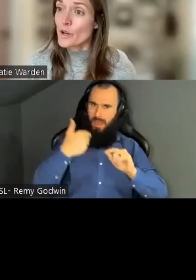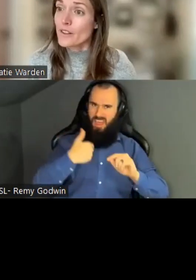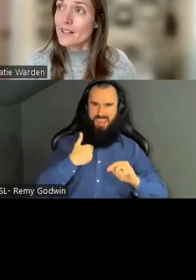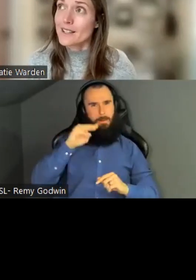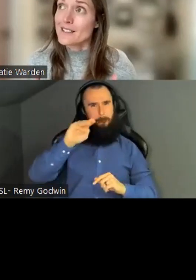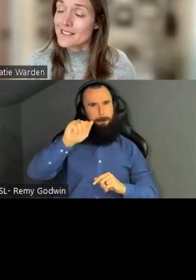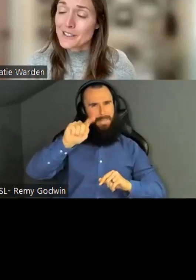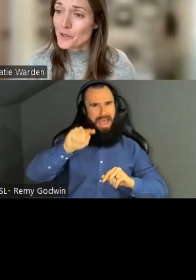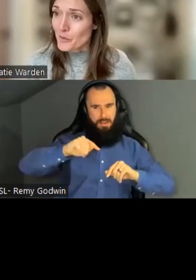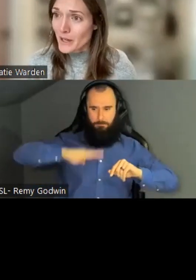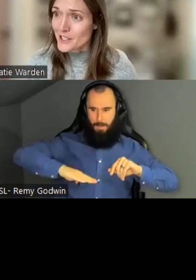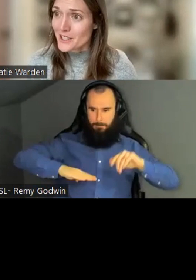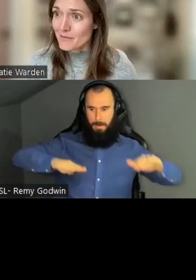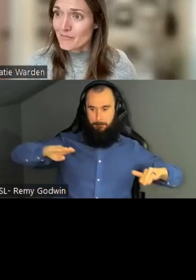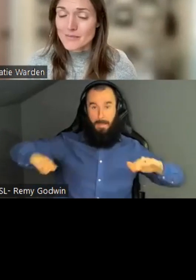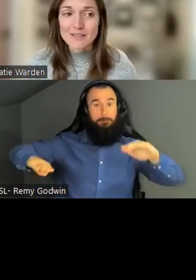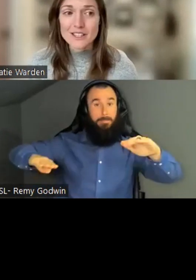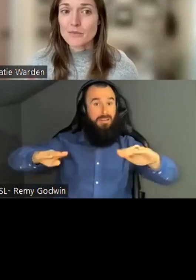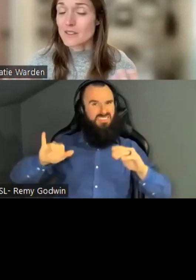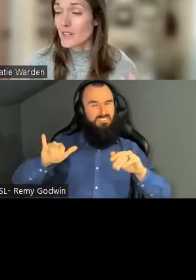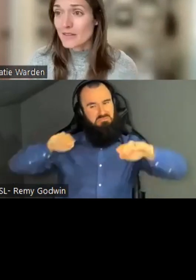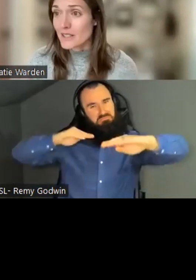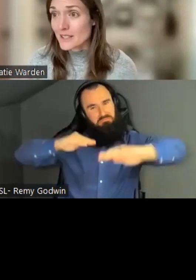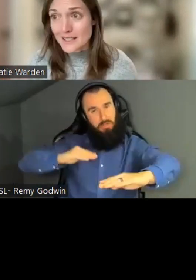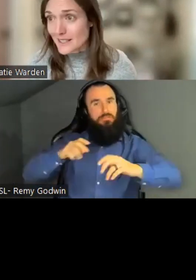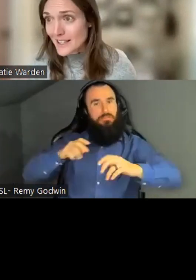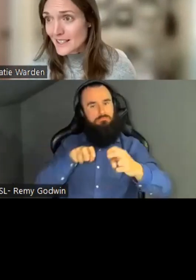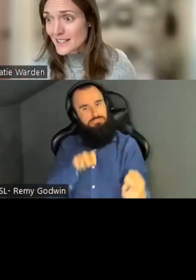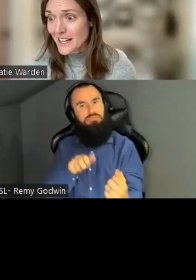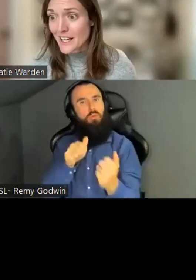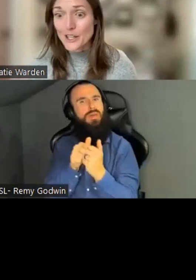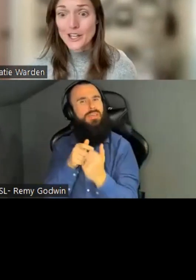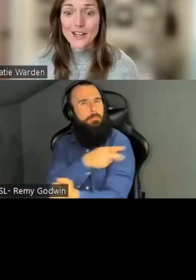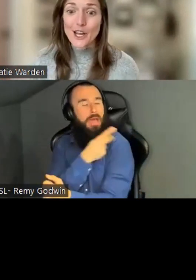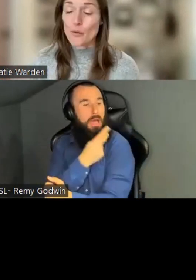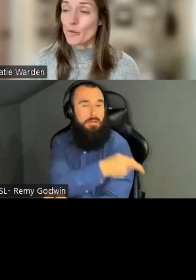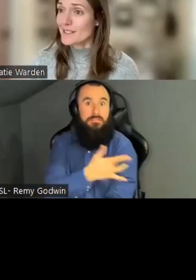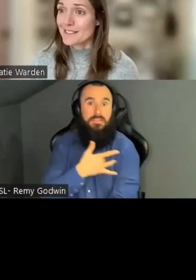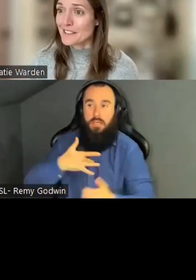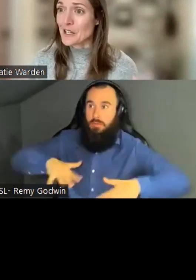where they can sit with a patient. If someone's having an anxiety attack and wants to sit